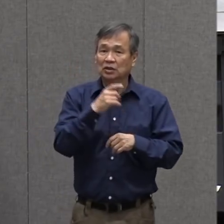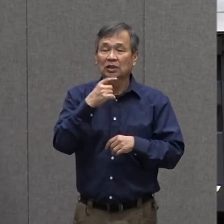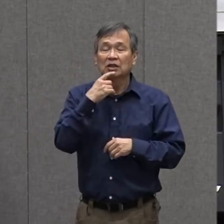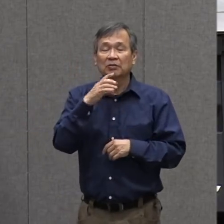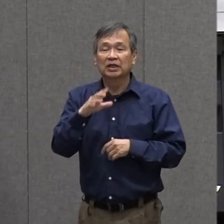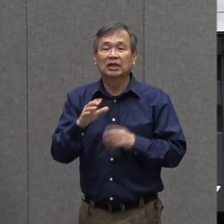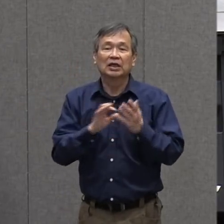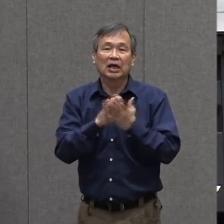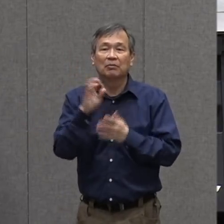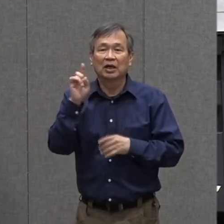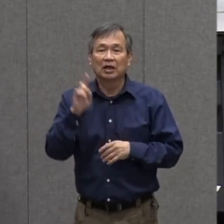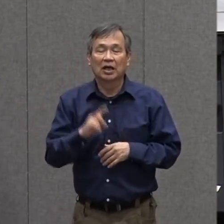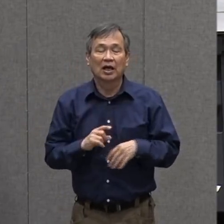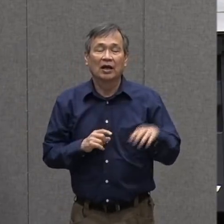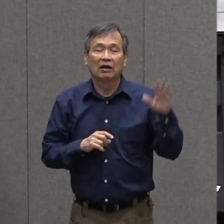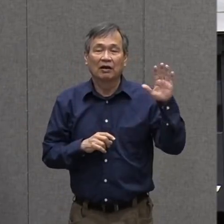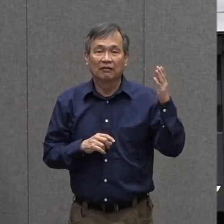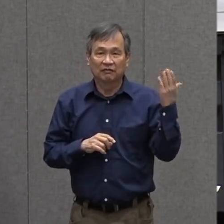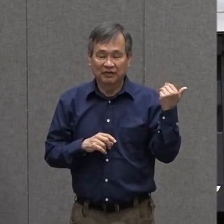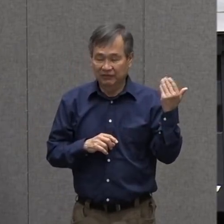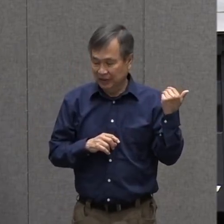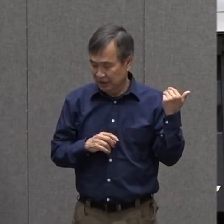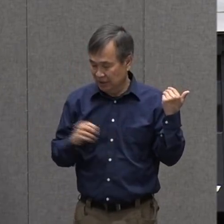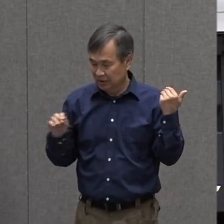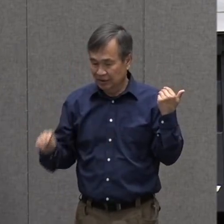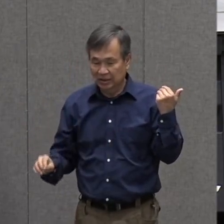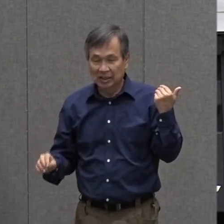So I had 15, where would I start next?